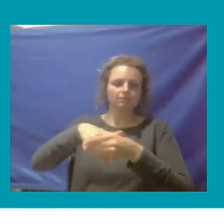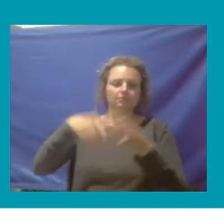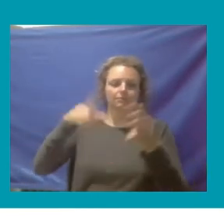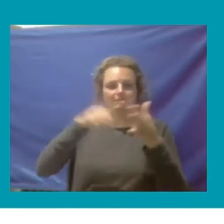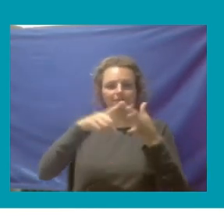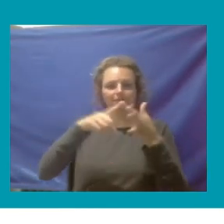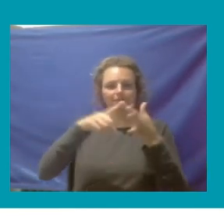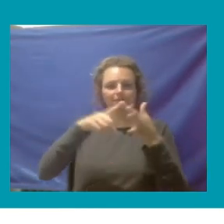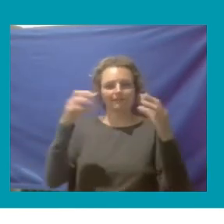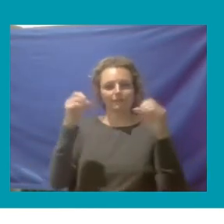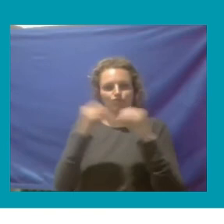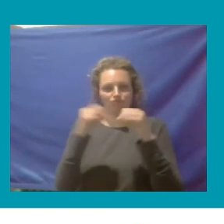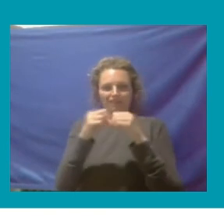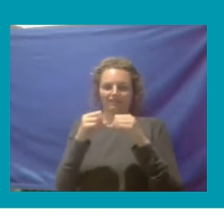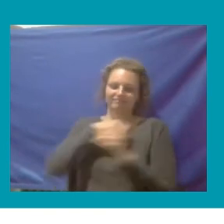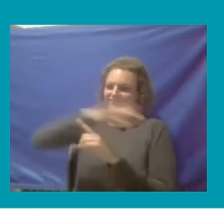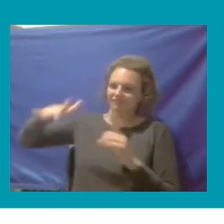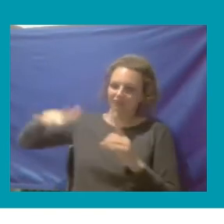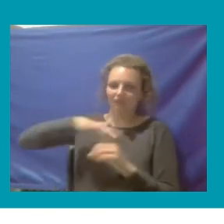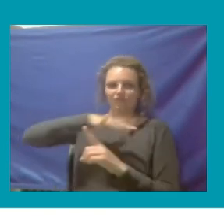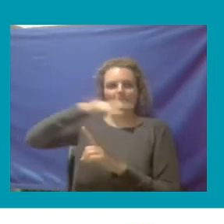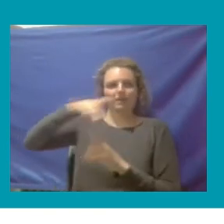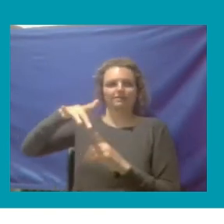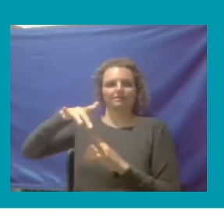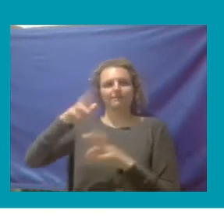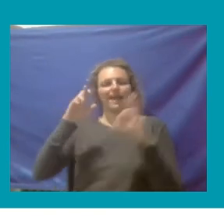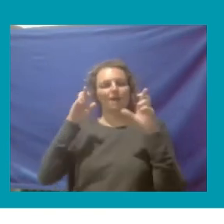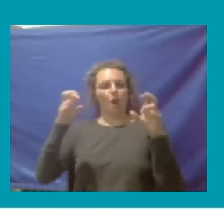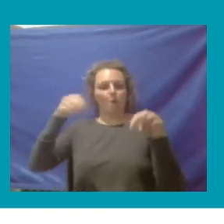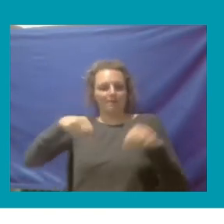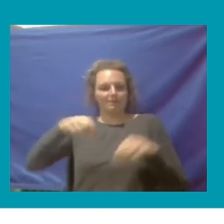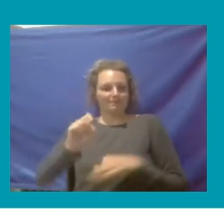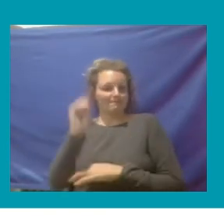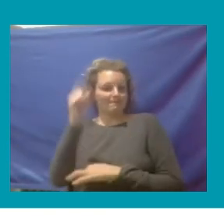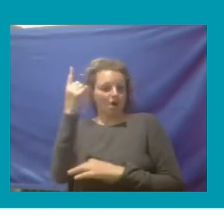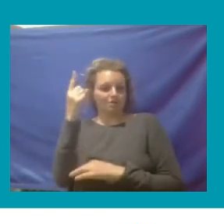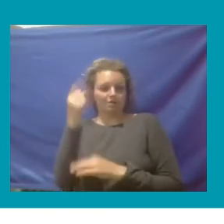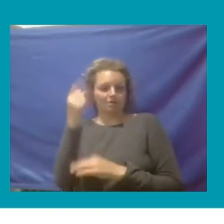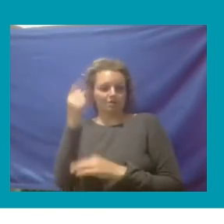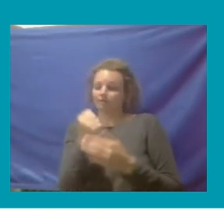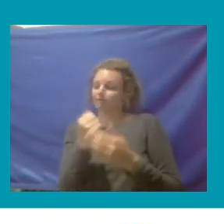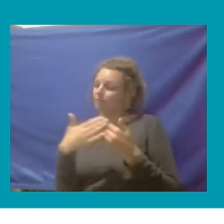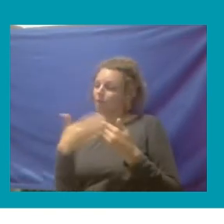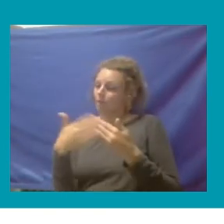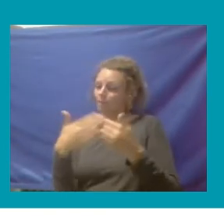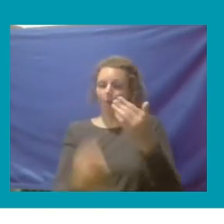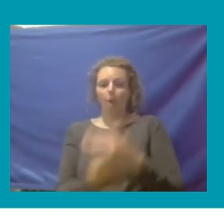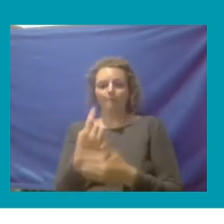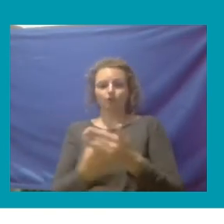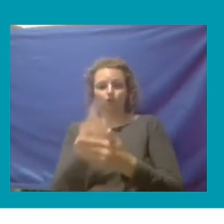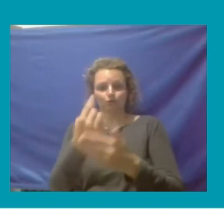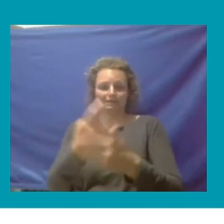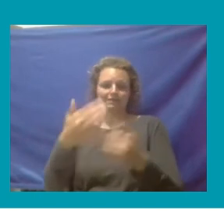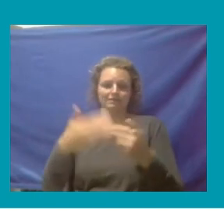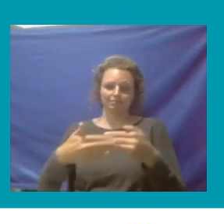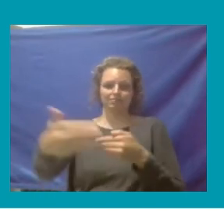hope it is the first of many, many opportunities for me. Thank you very much.